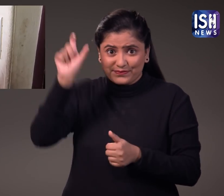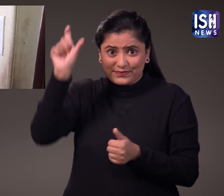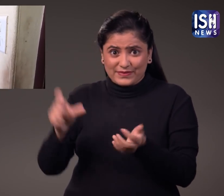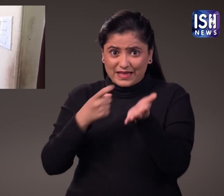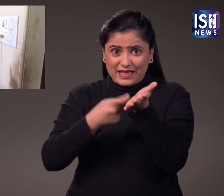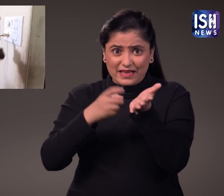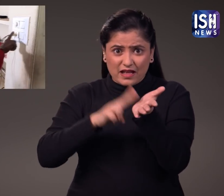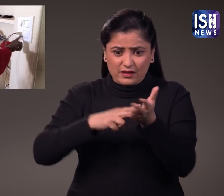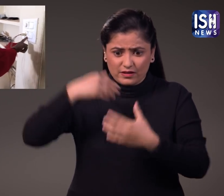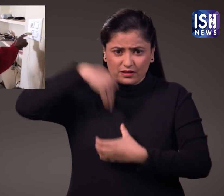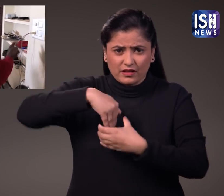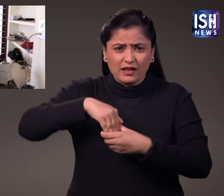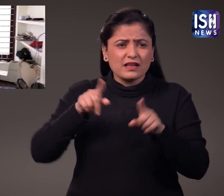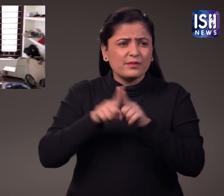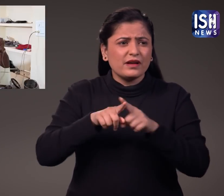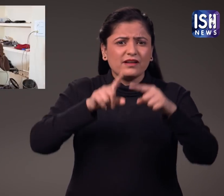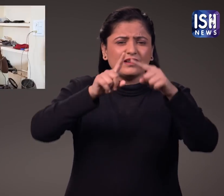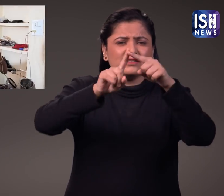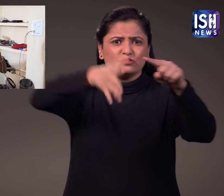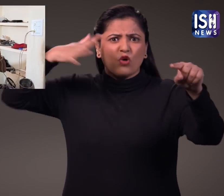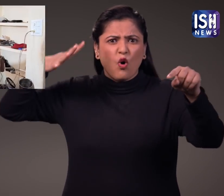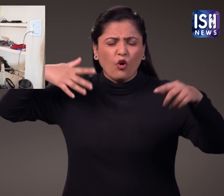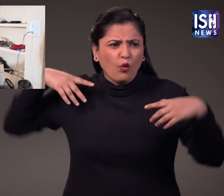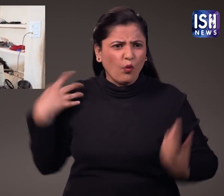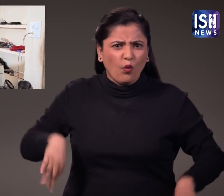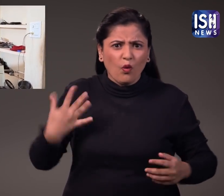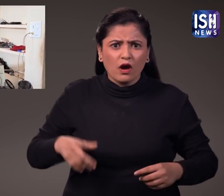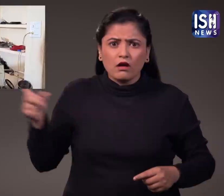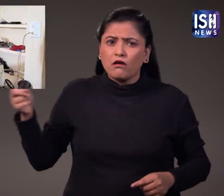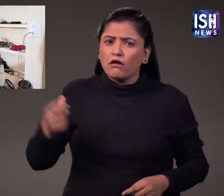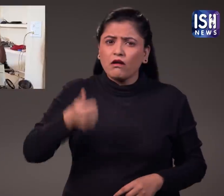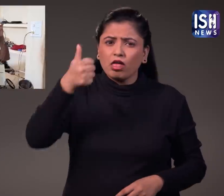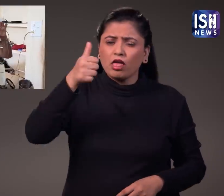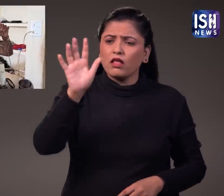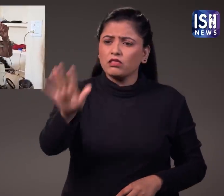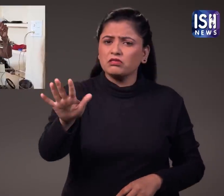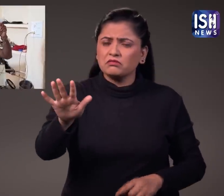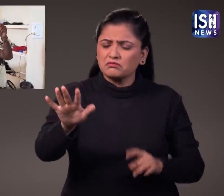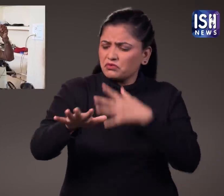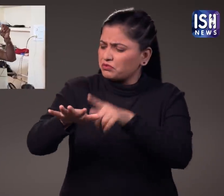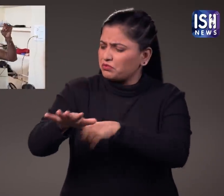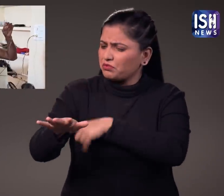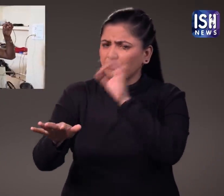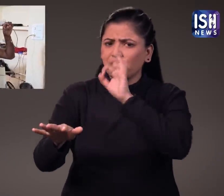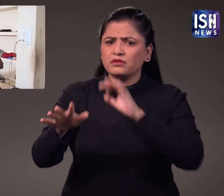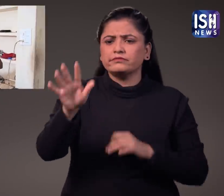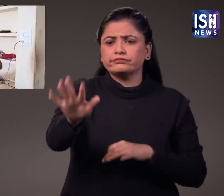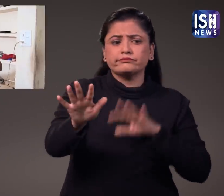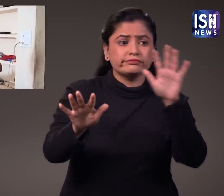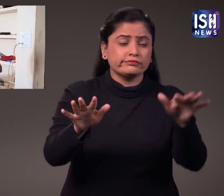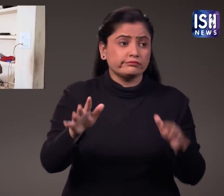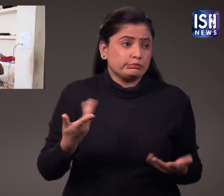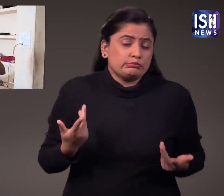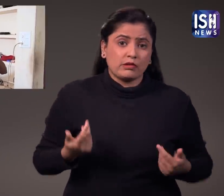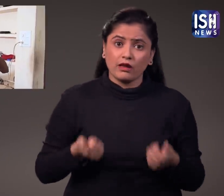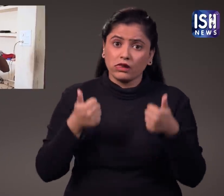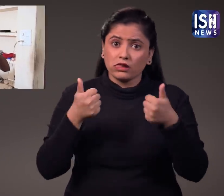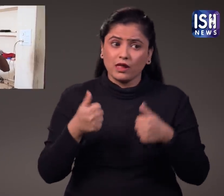This man is able to withstand several amperes of electricity passing through his body without suffering any harm to the body.